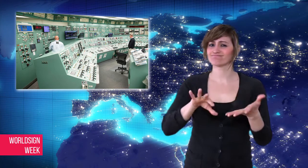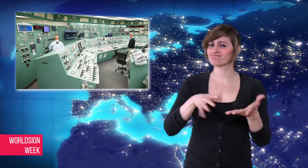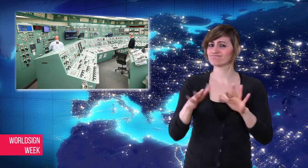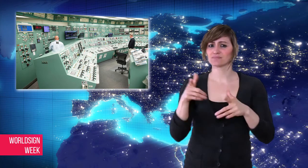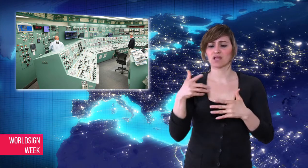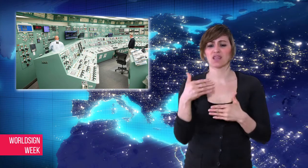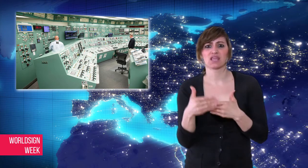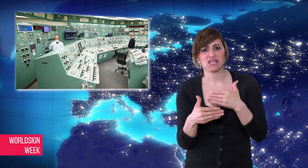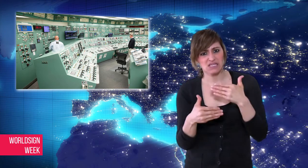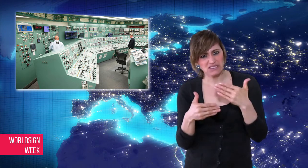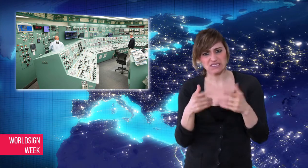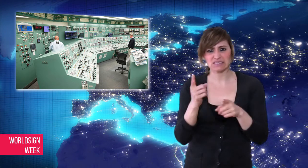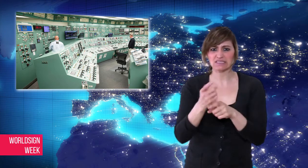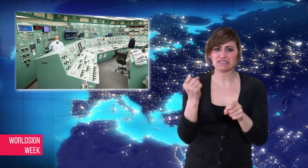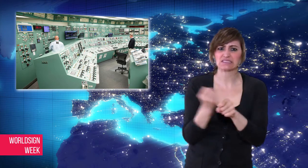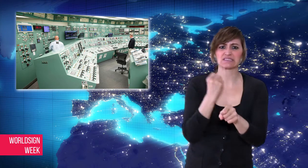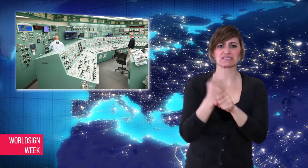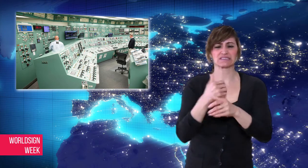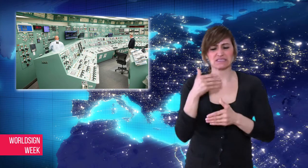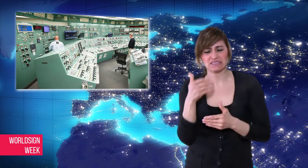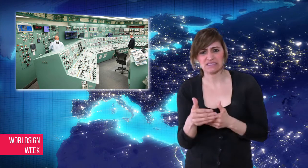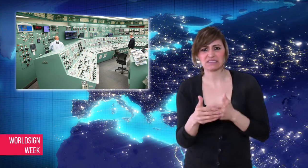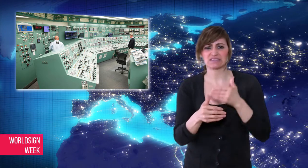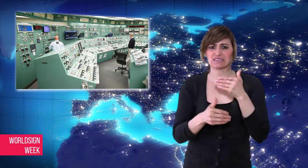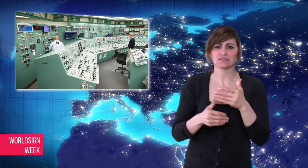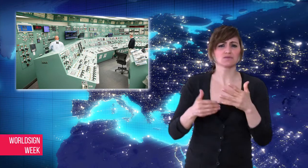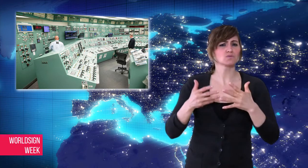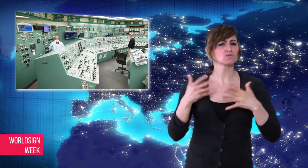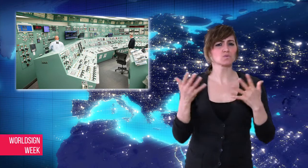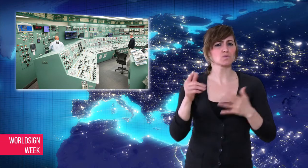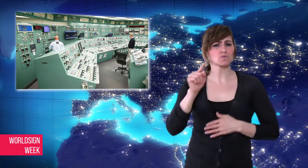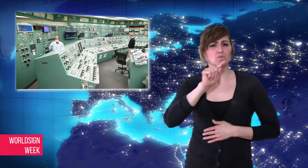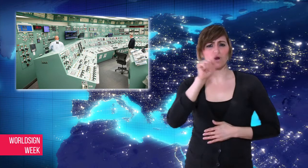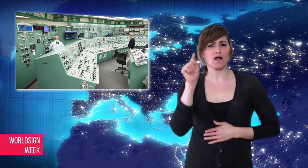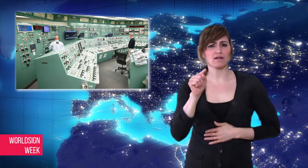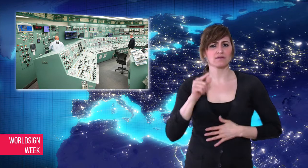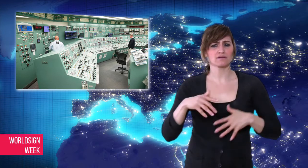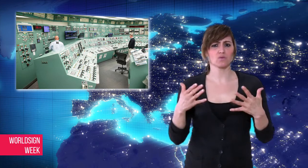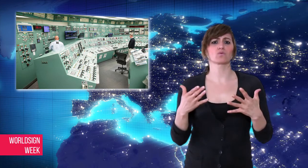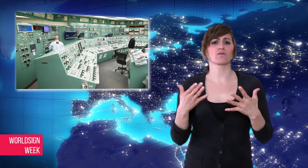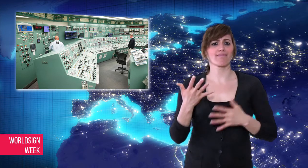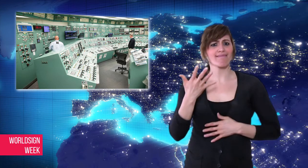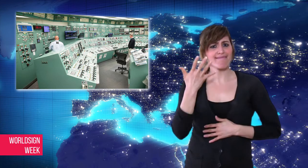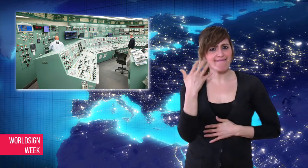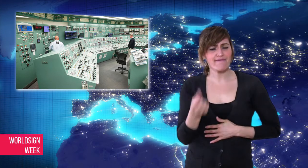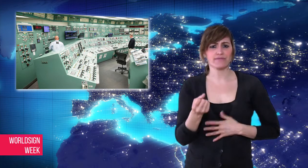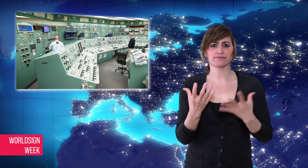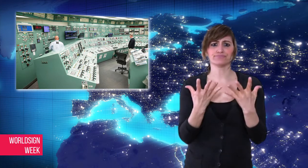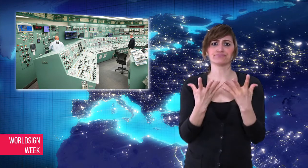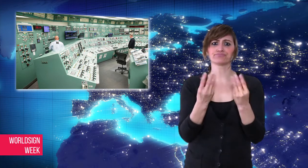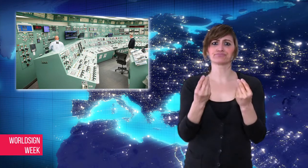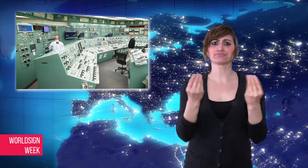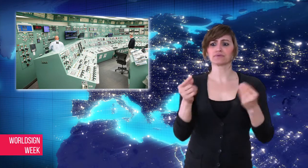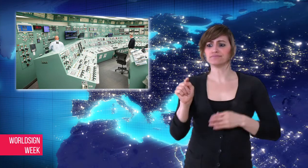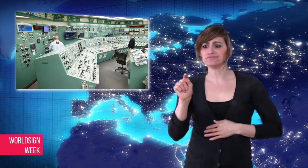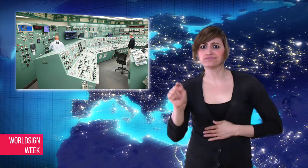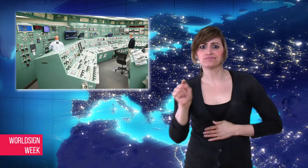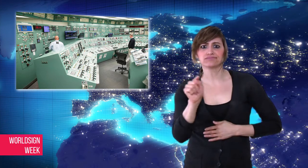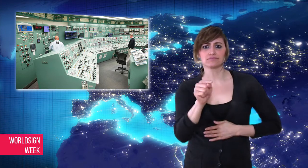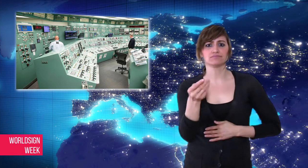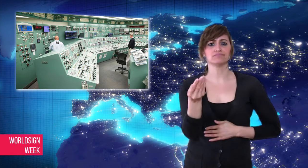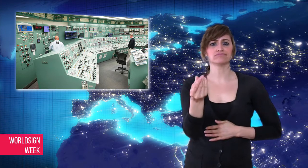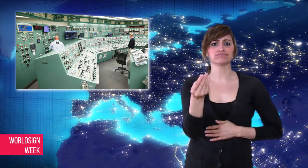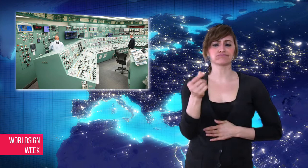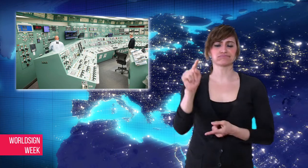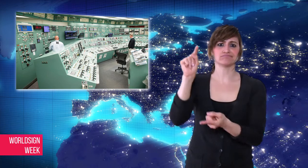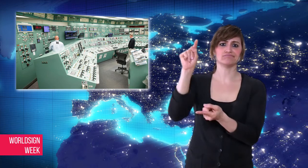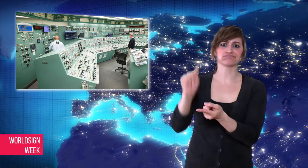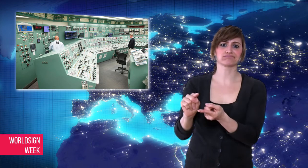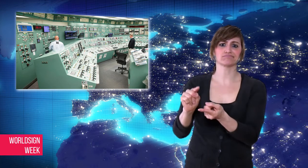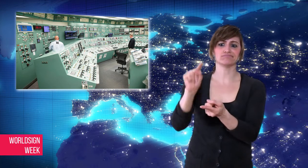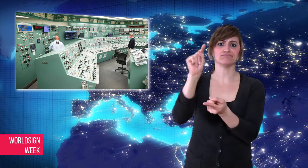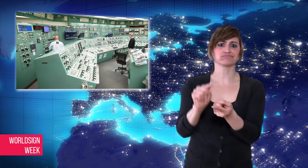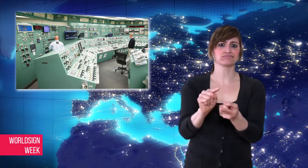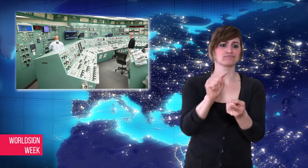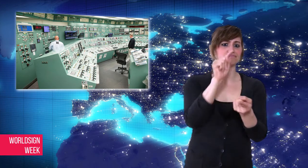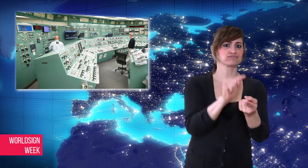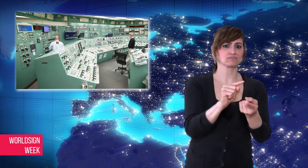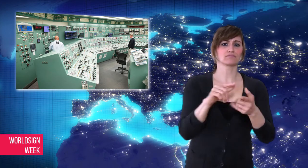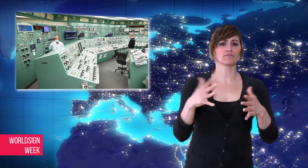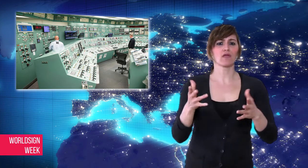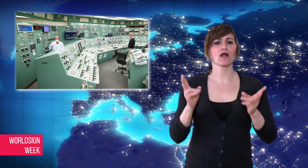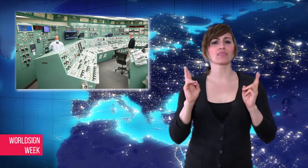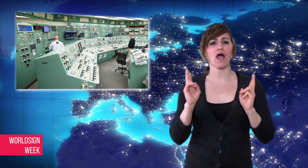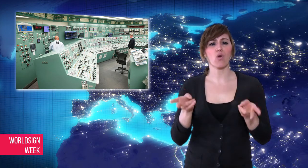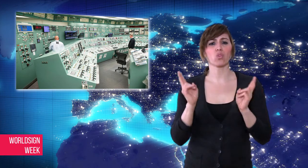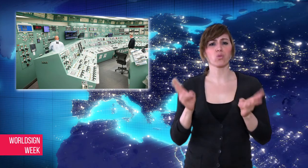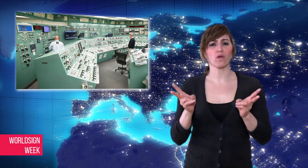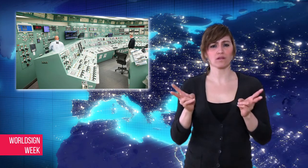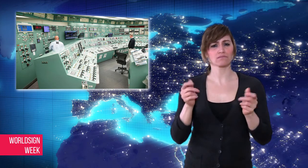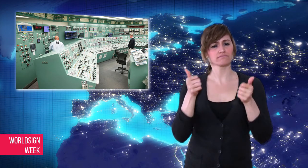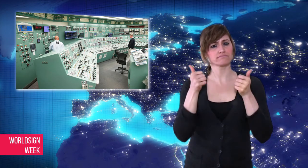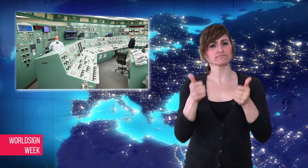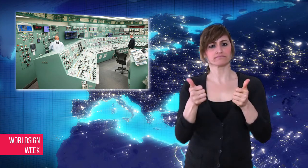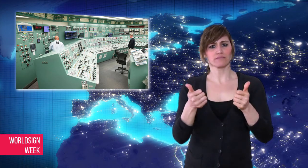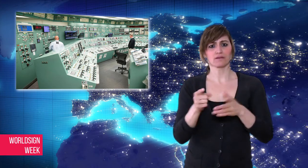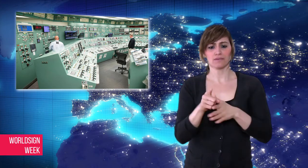outside the U.S. are struggling to